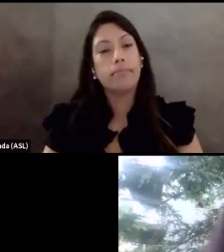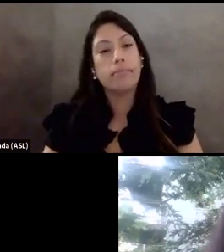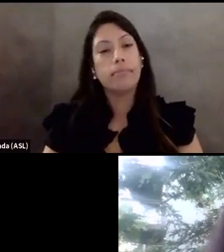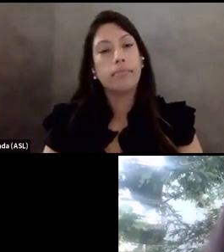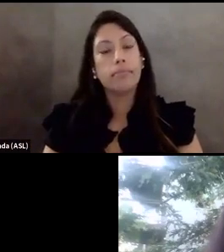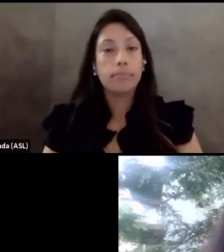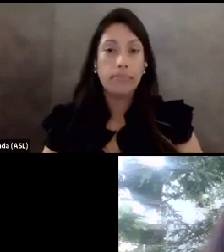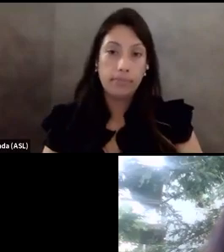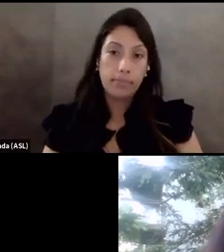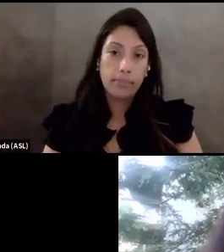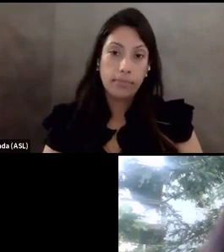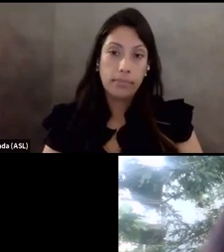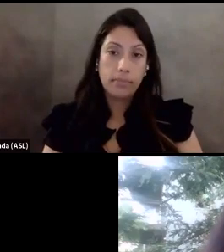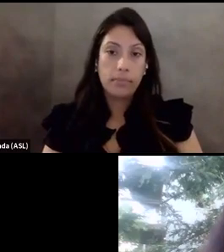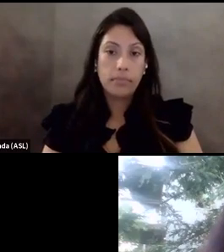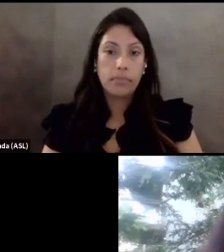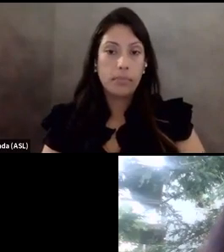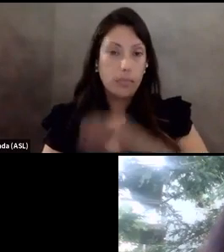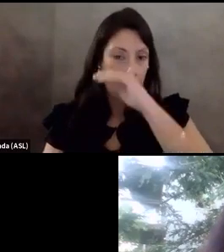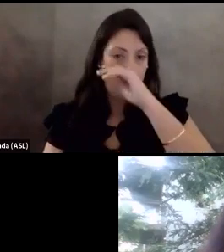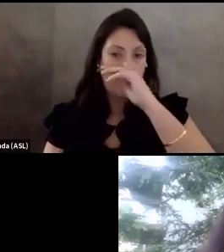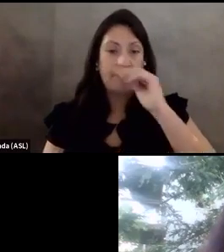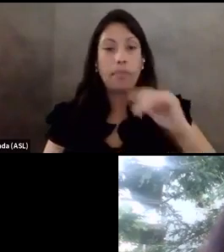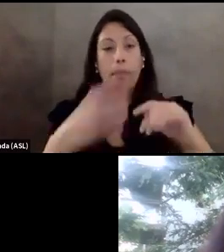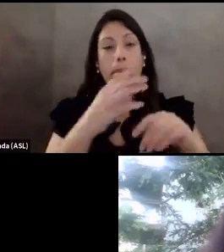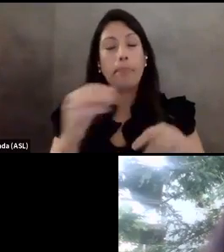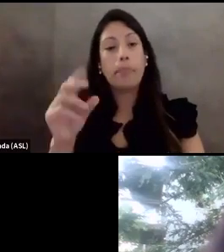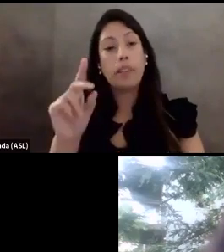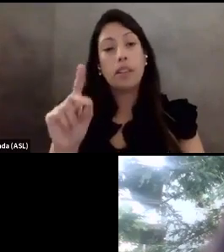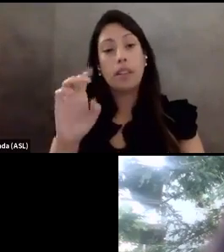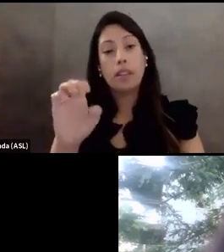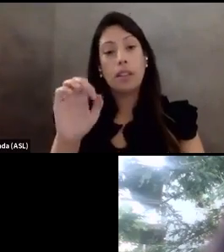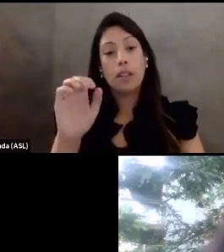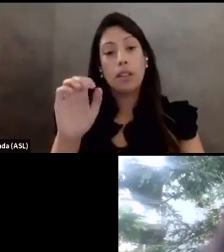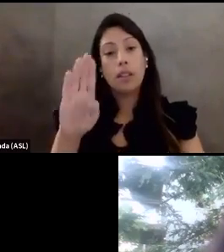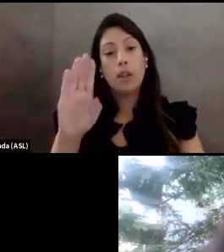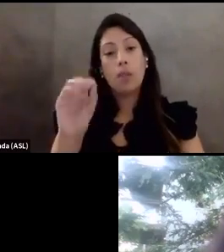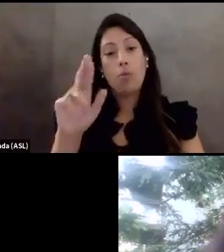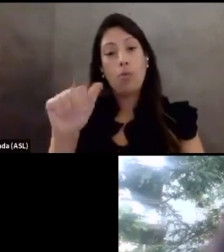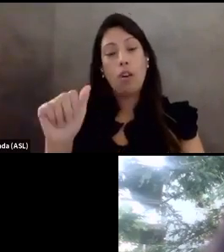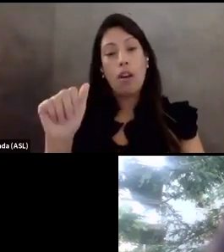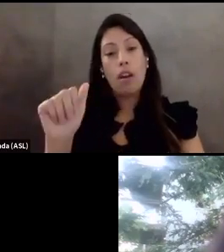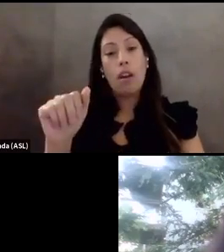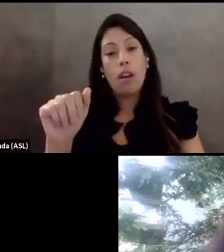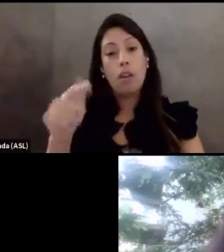OK, and Deborah, did you have a question for us?